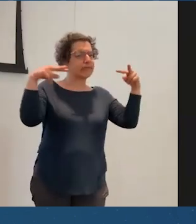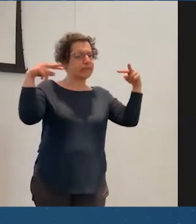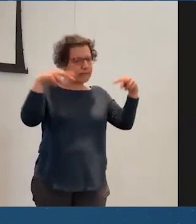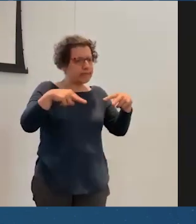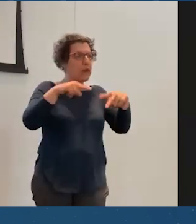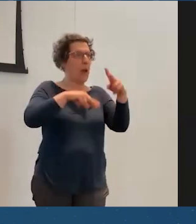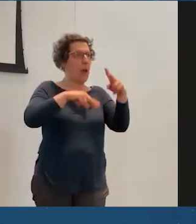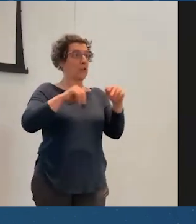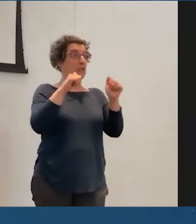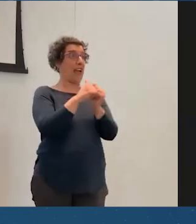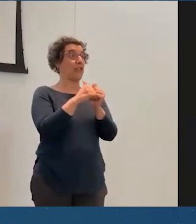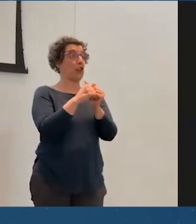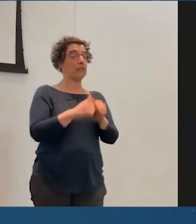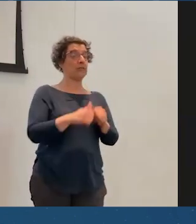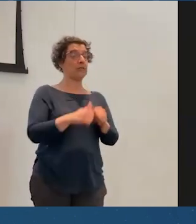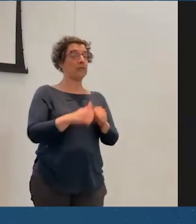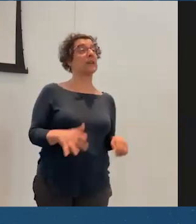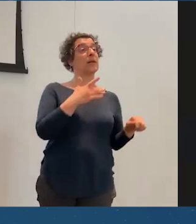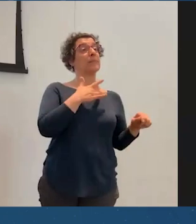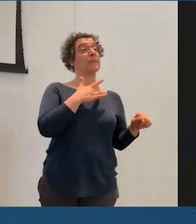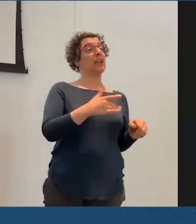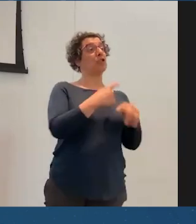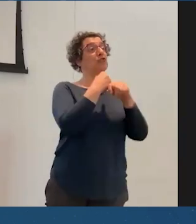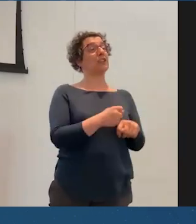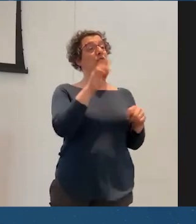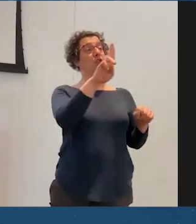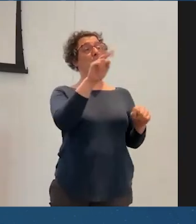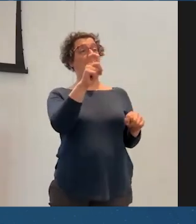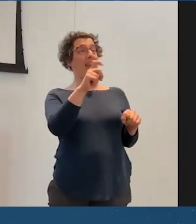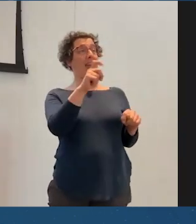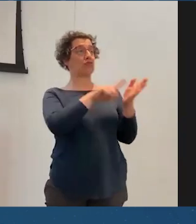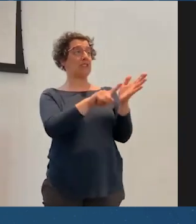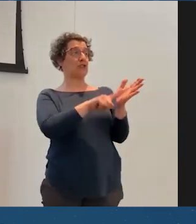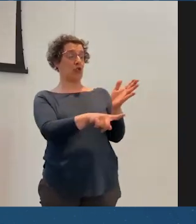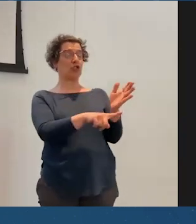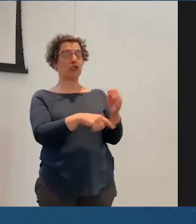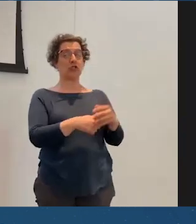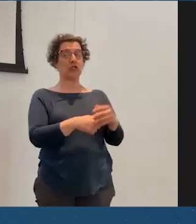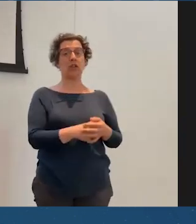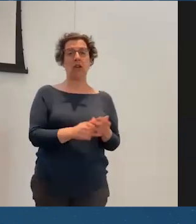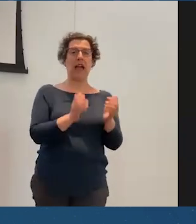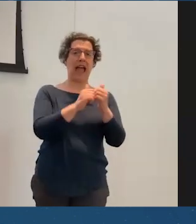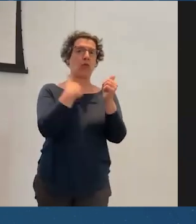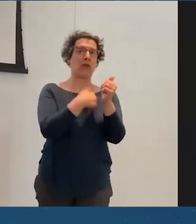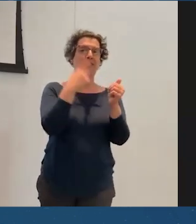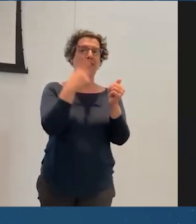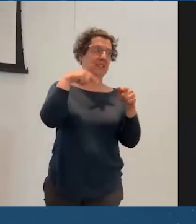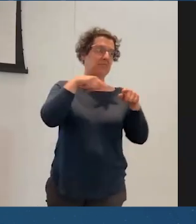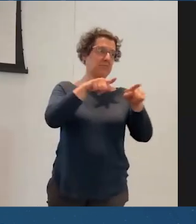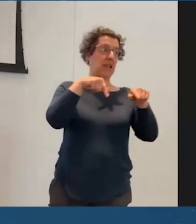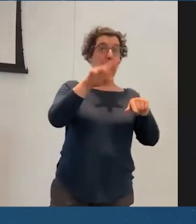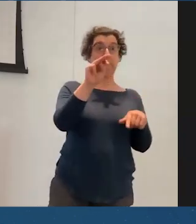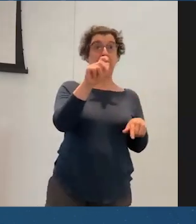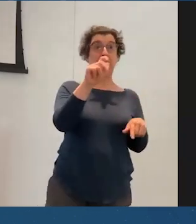Traditional UX research and in particular, the way that we've seen it work at Meta and across big tech